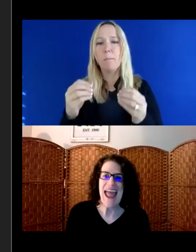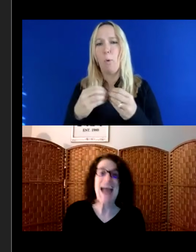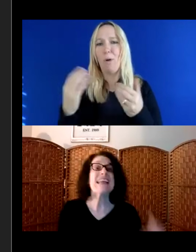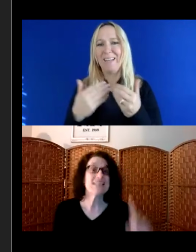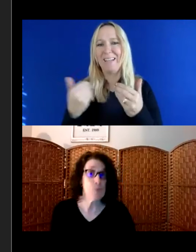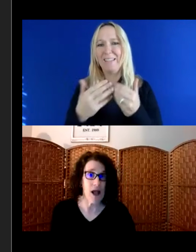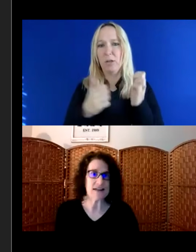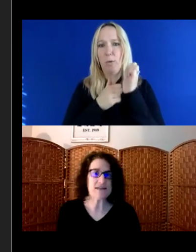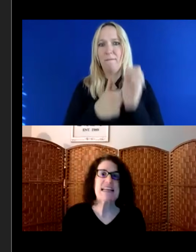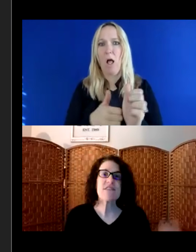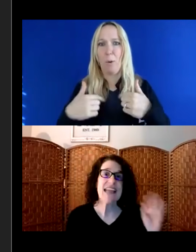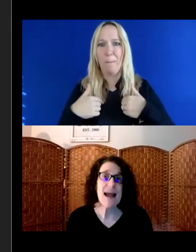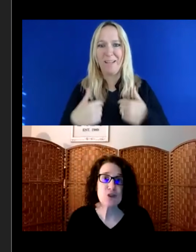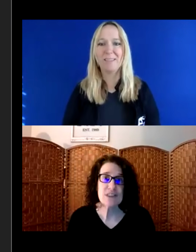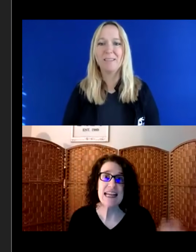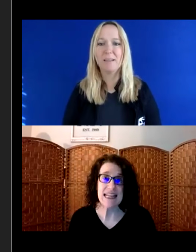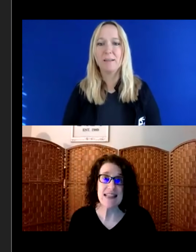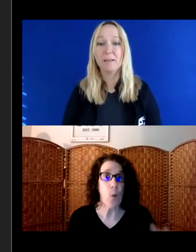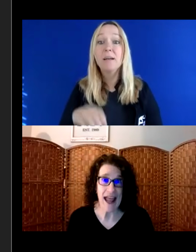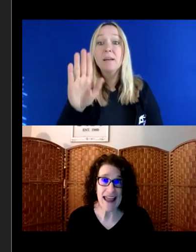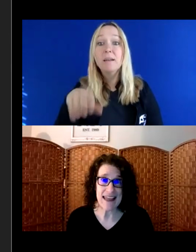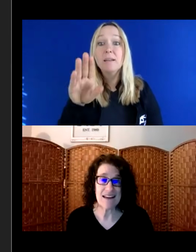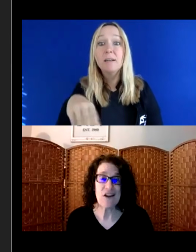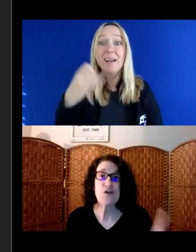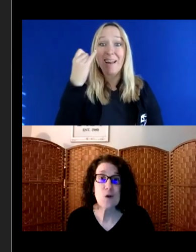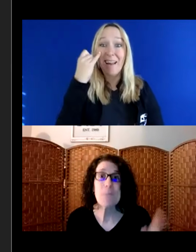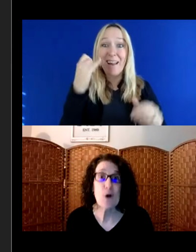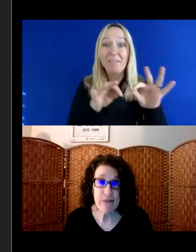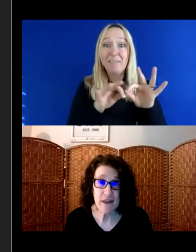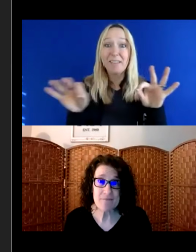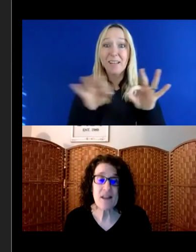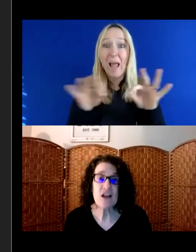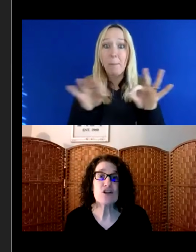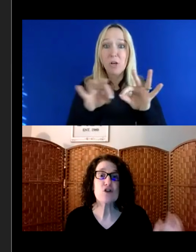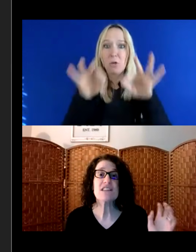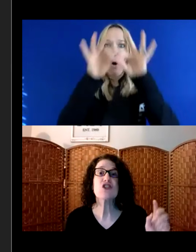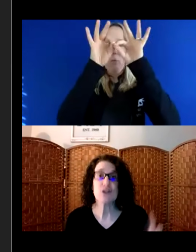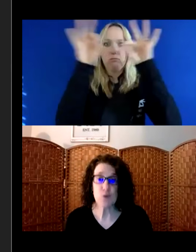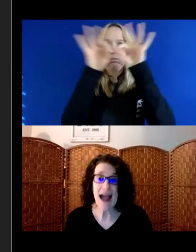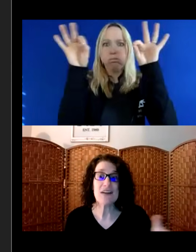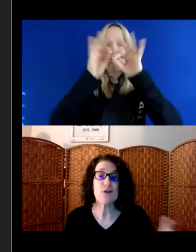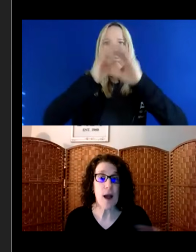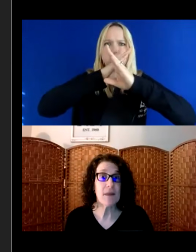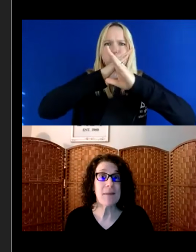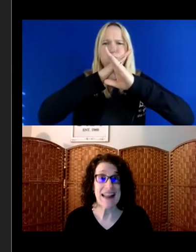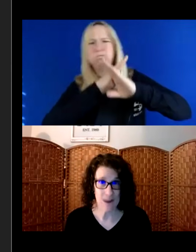And, guess what, if the captions get in the way, you can move them. You can just drag and drop them anywhere.